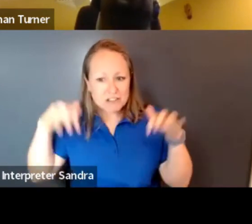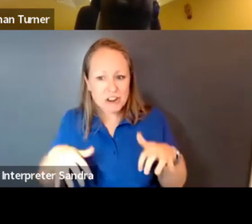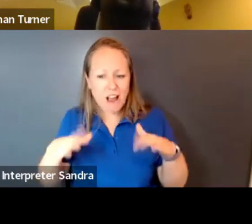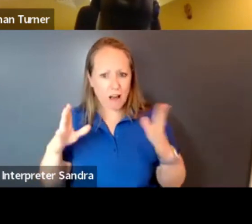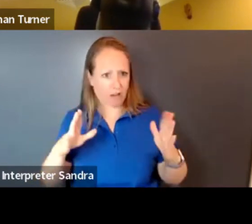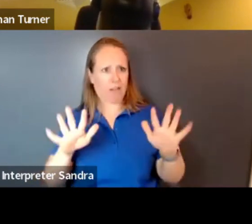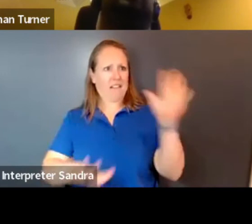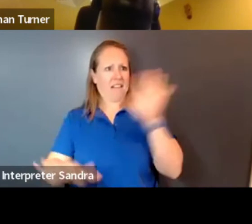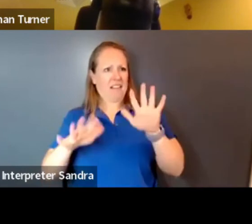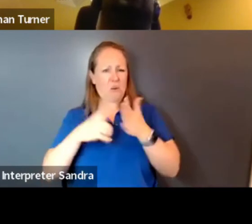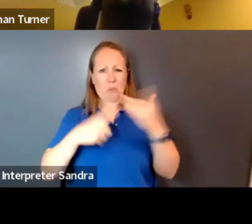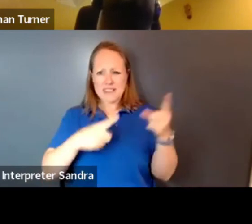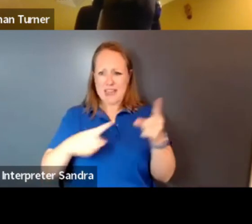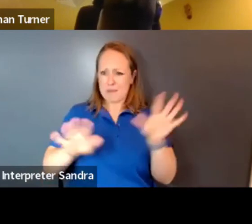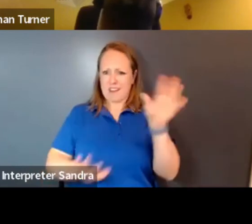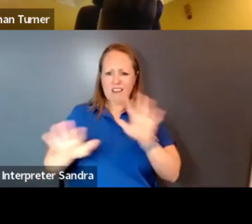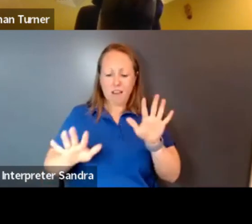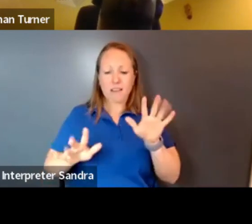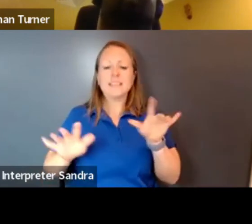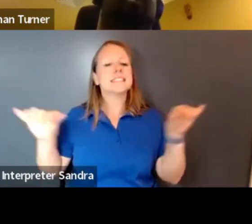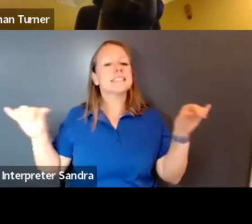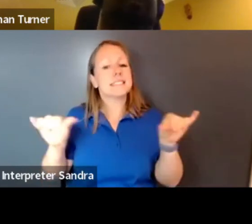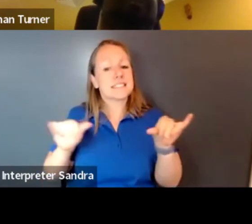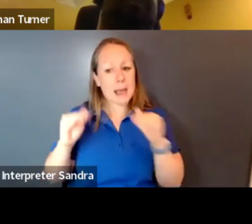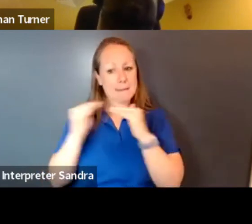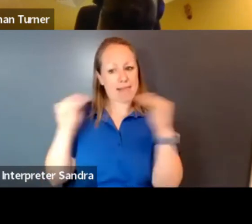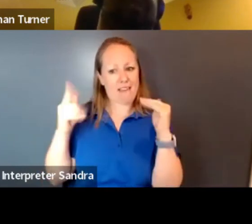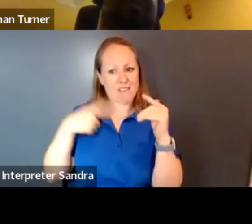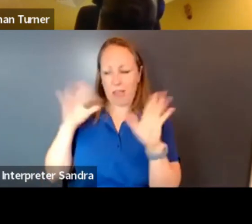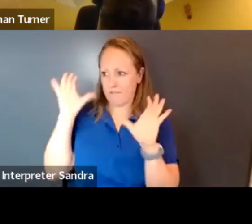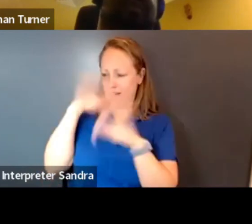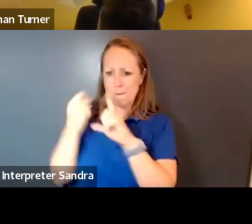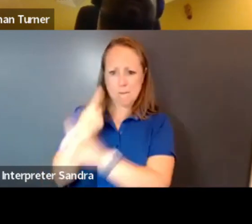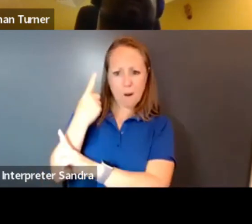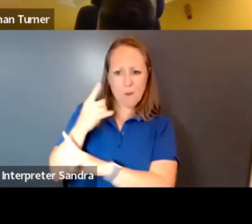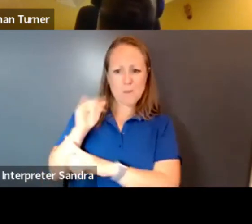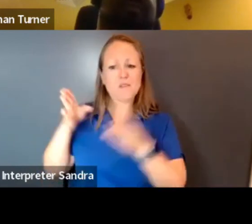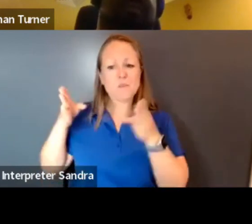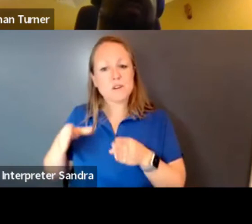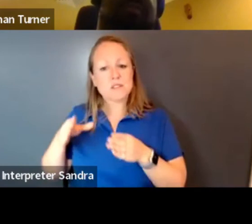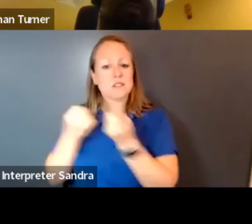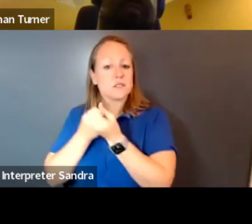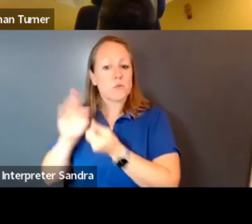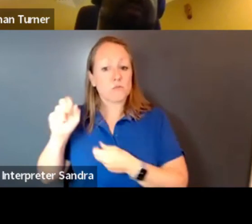same level of absurdity. If somebody in a support broker or an AI in a role steps in and